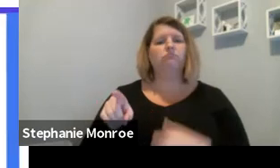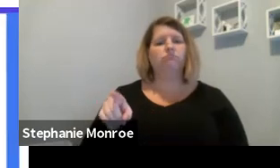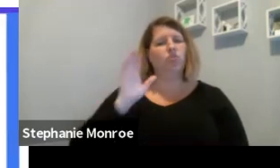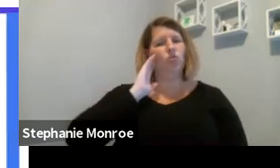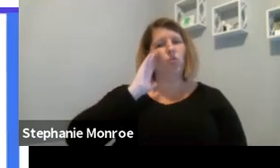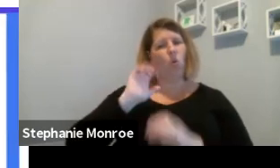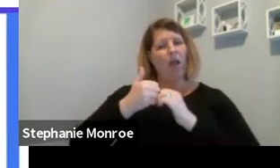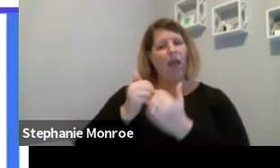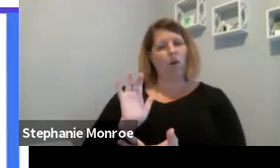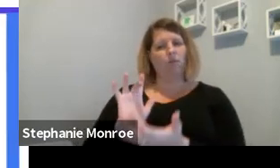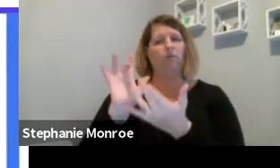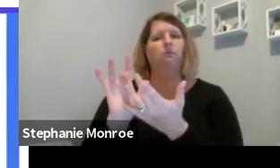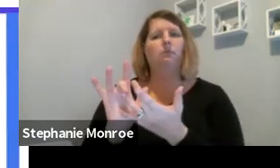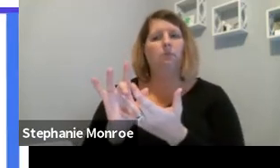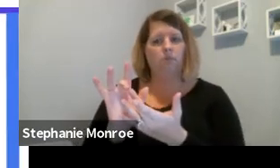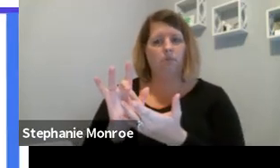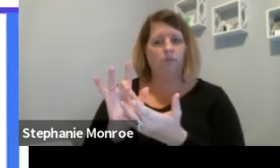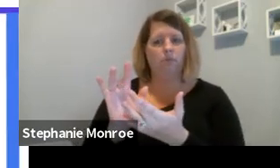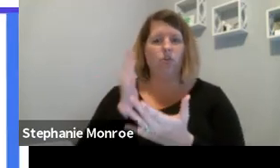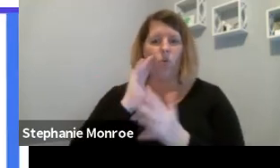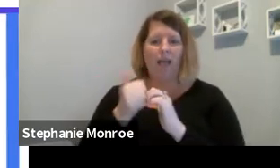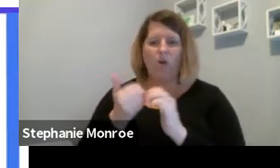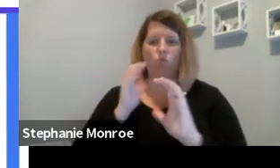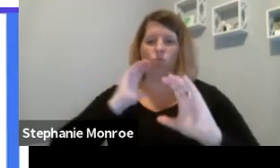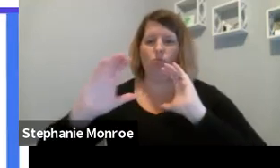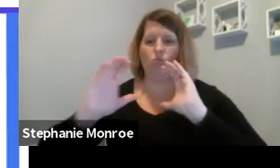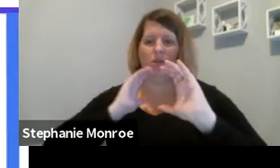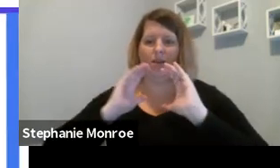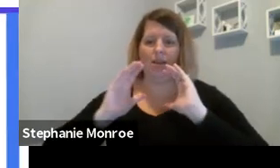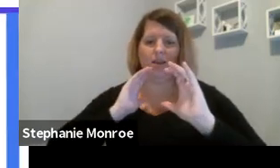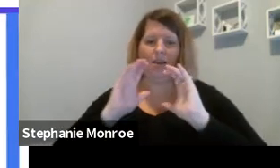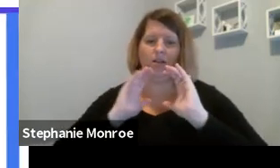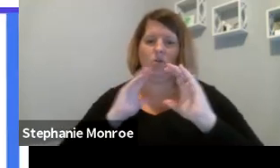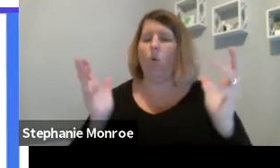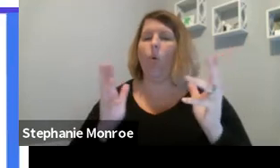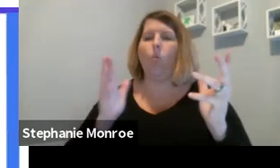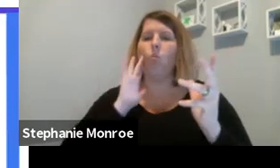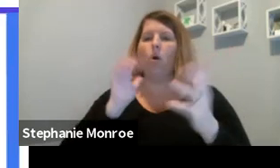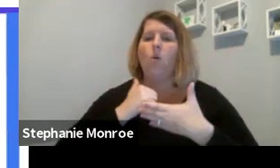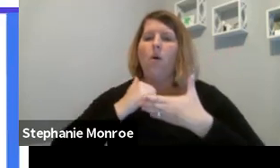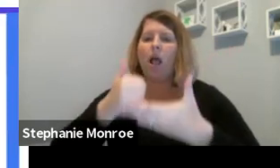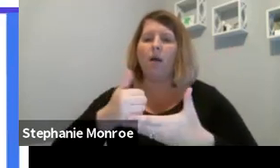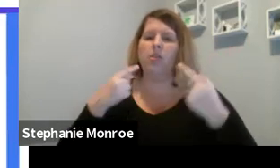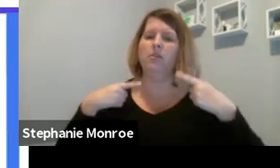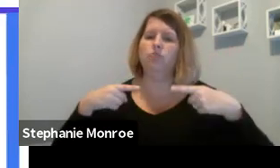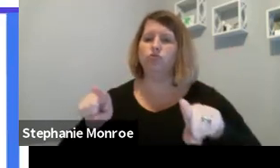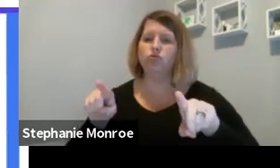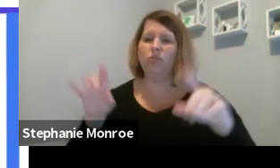you will know how to reach them. You will know how to communicate with them